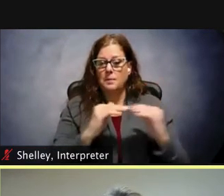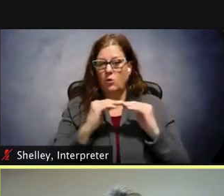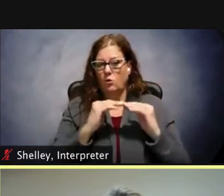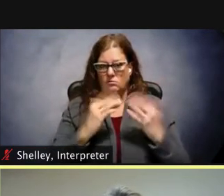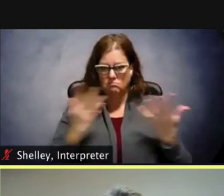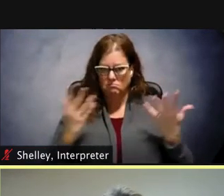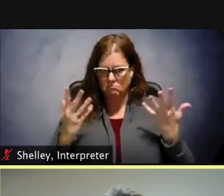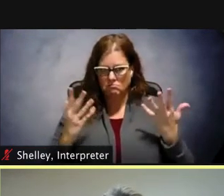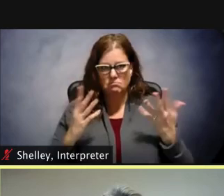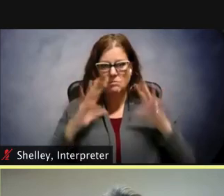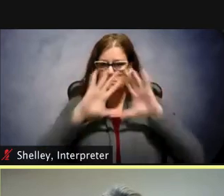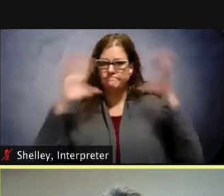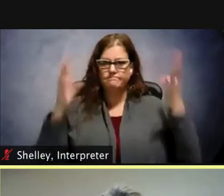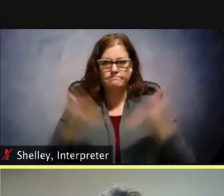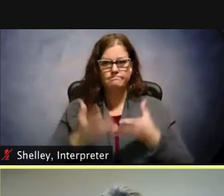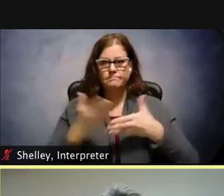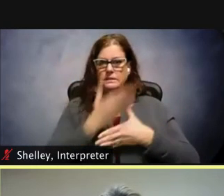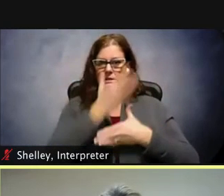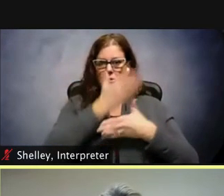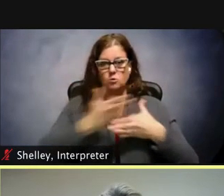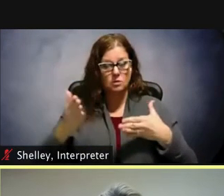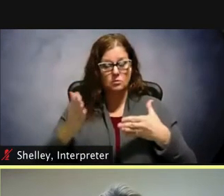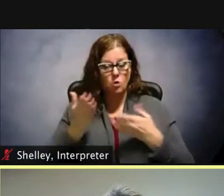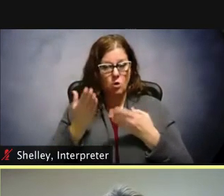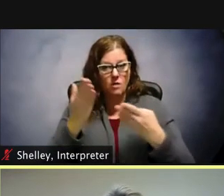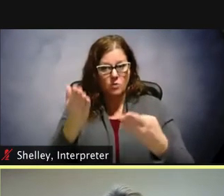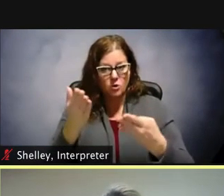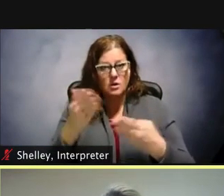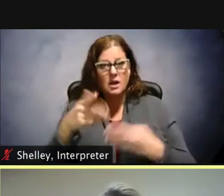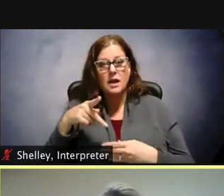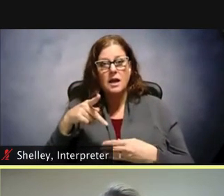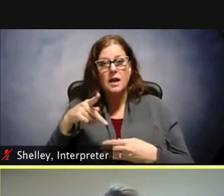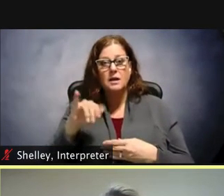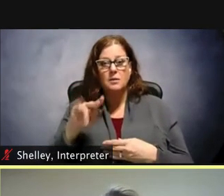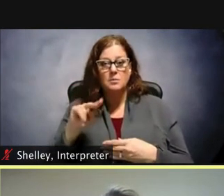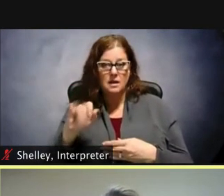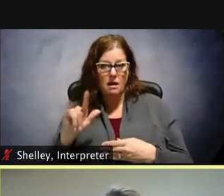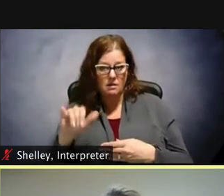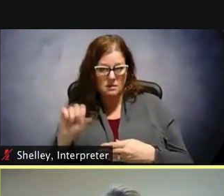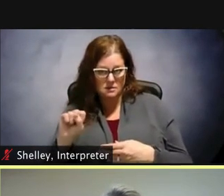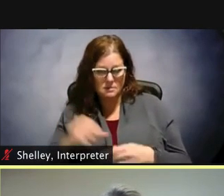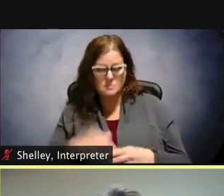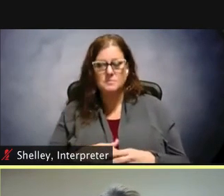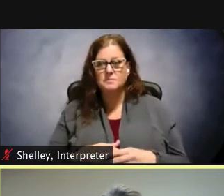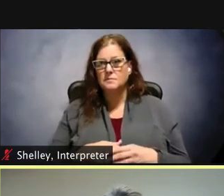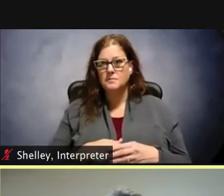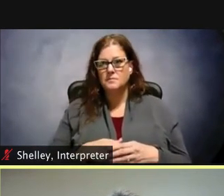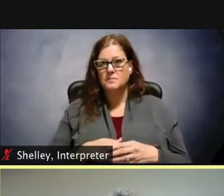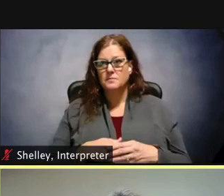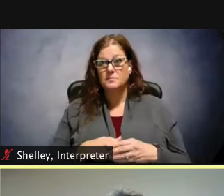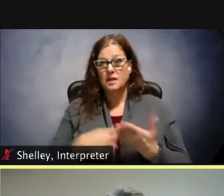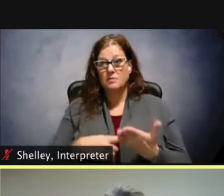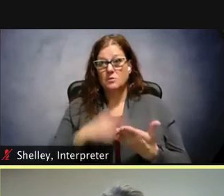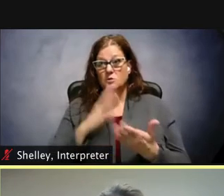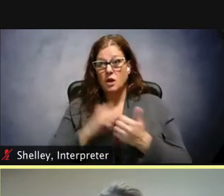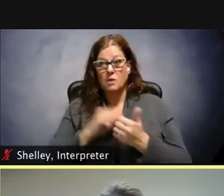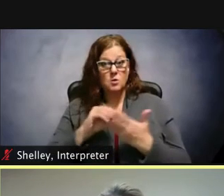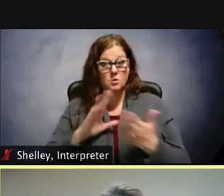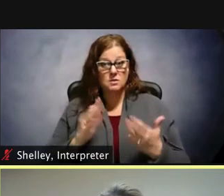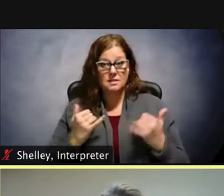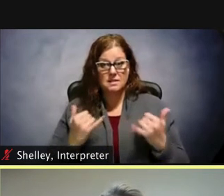whole continuum that we offer in Pinellas So the student I'm going to talk about today is a